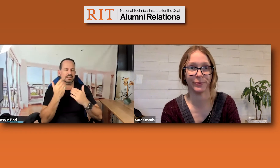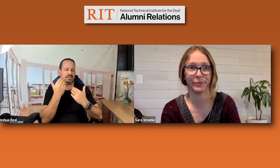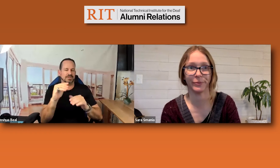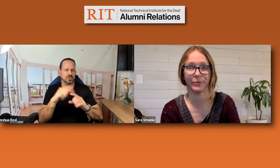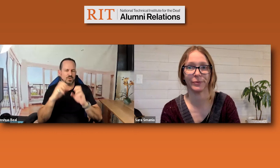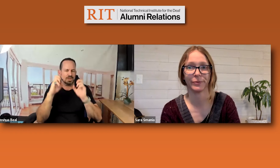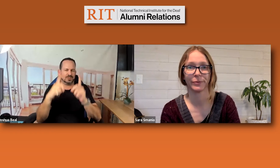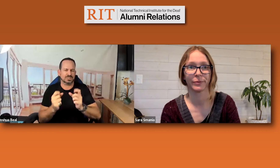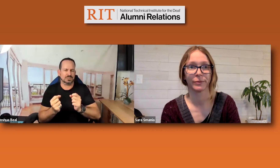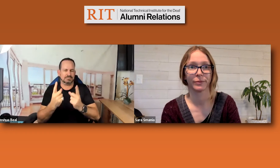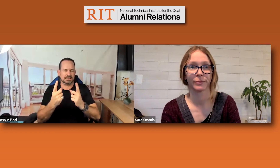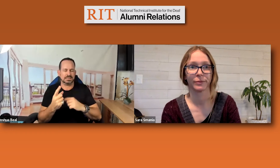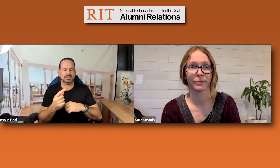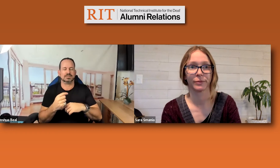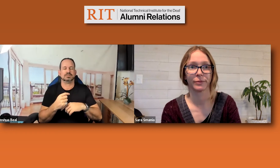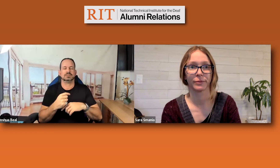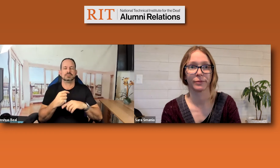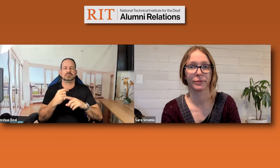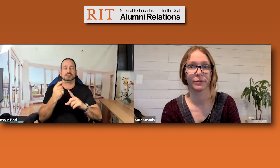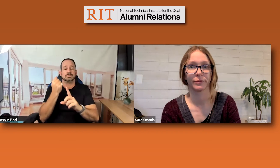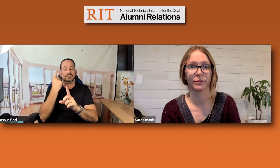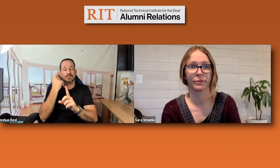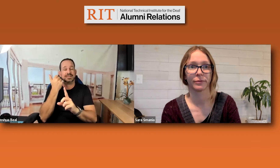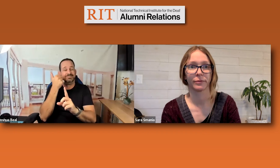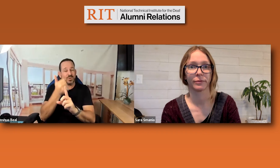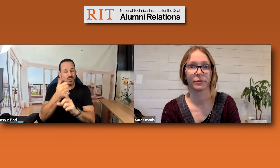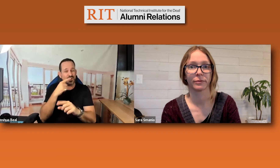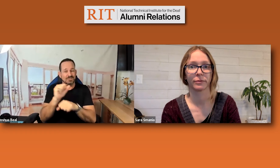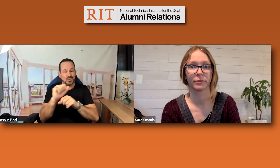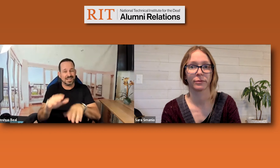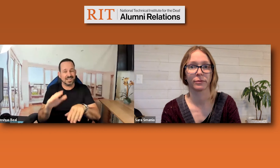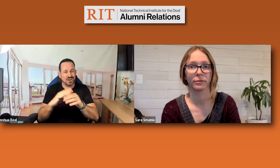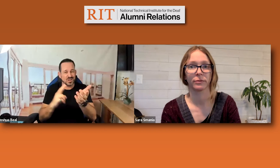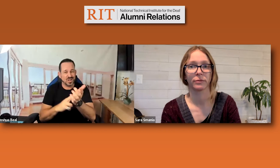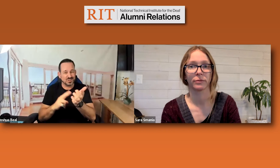Great question. Unfortunately, it's a little complicated, you know.